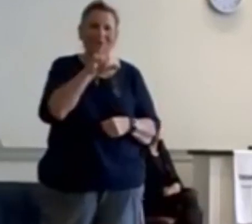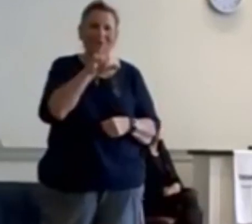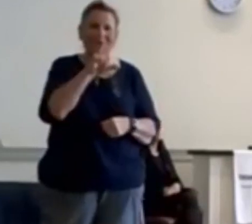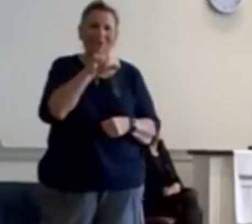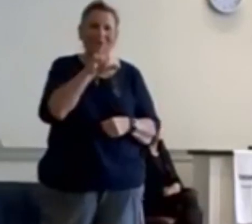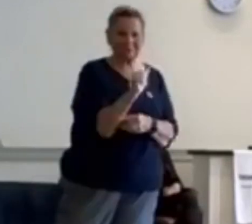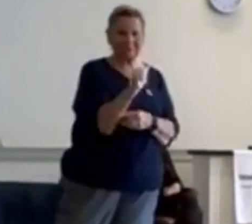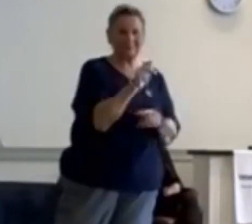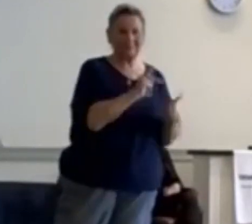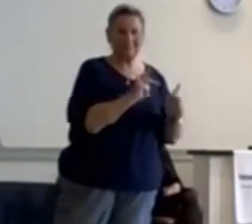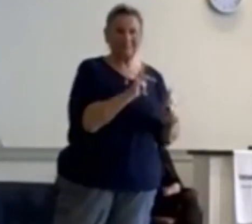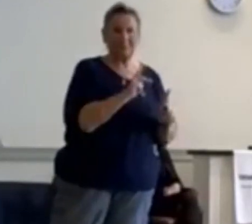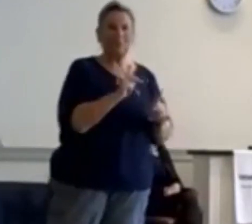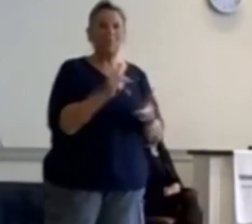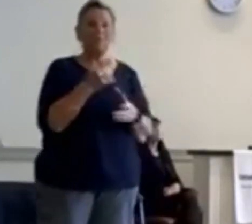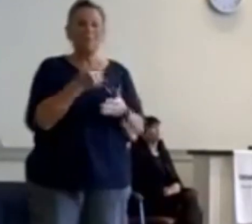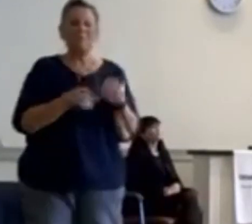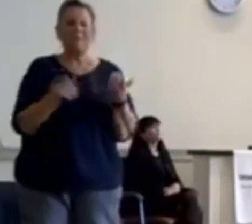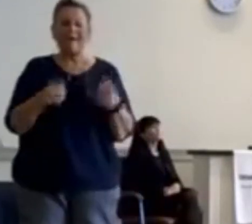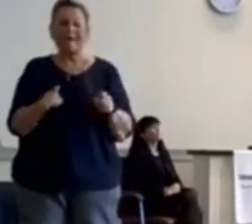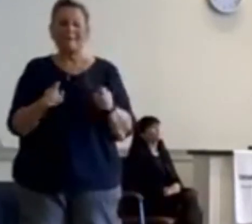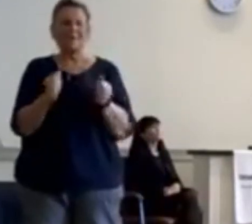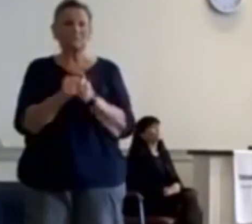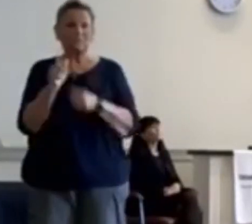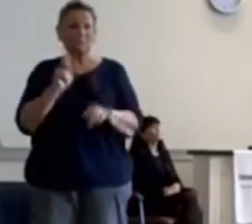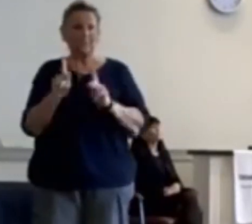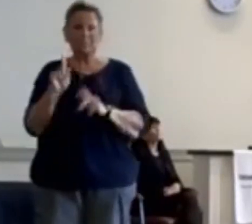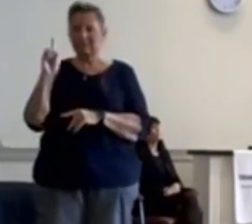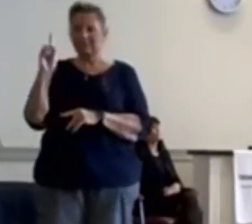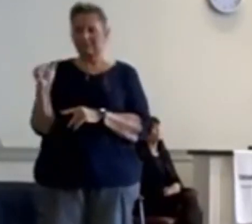happens to people with disabilities has a direct impact not only on them,